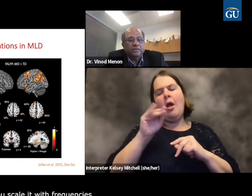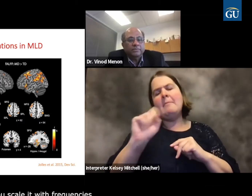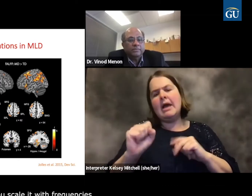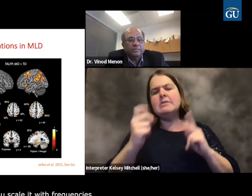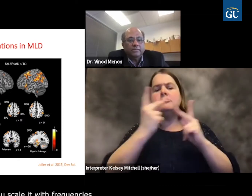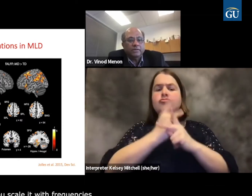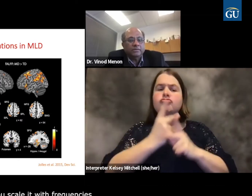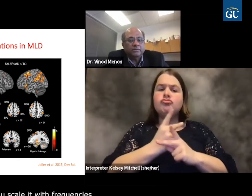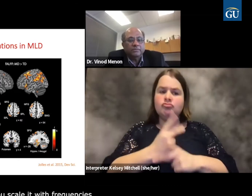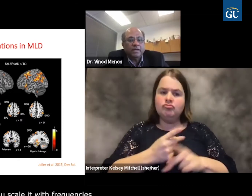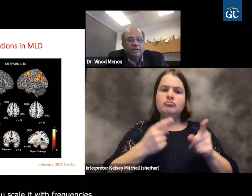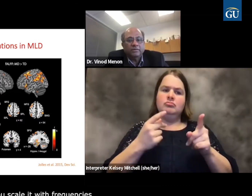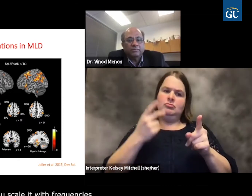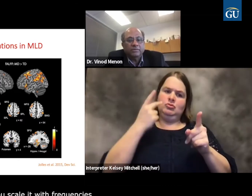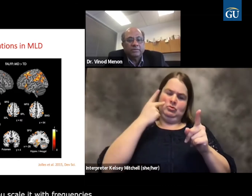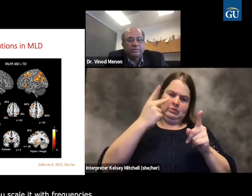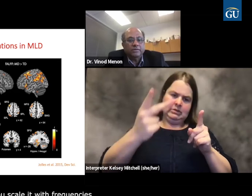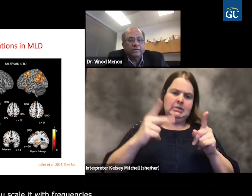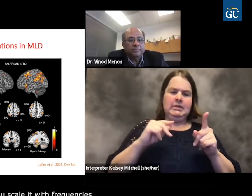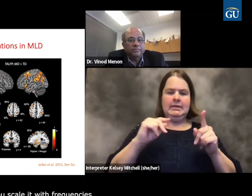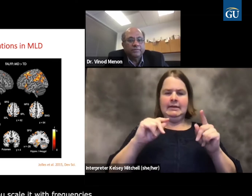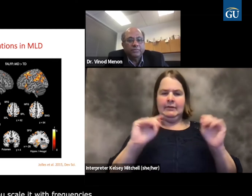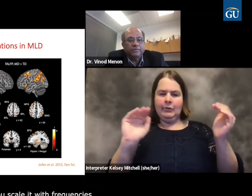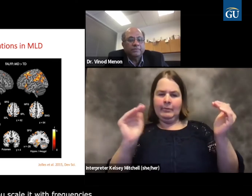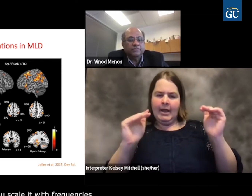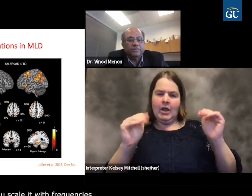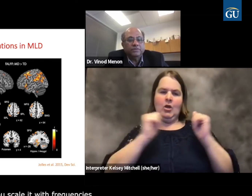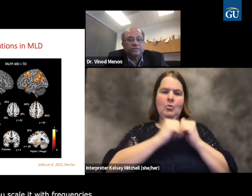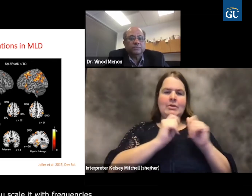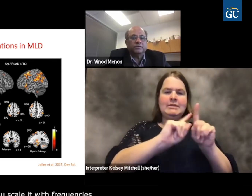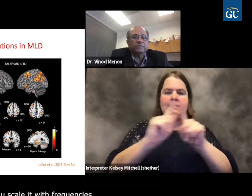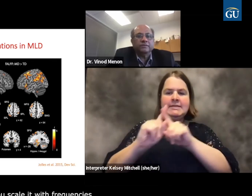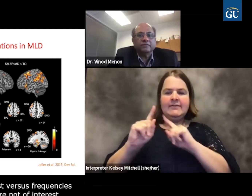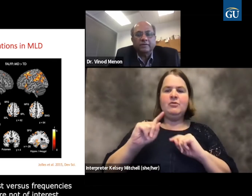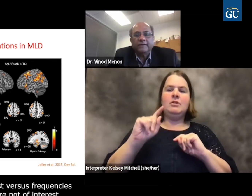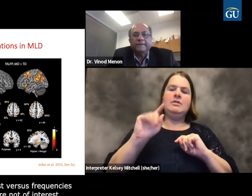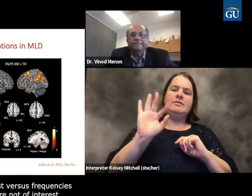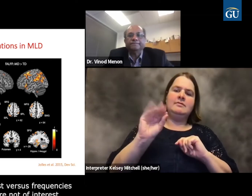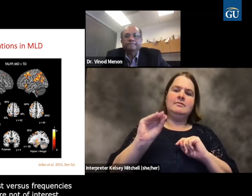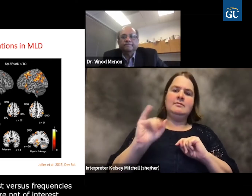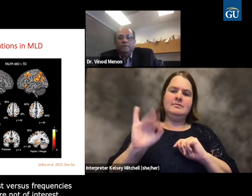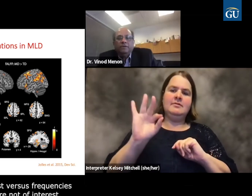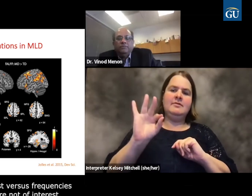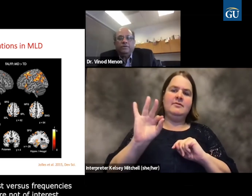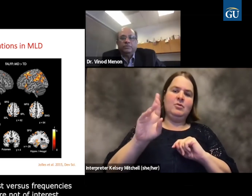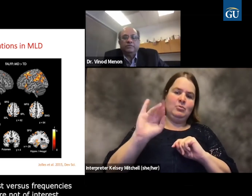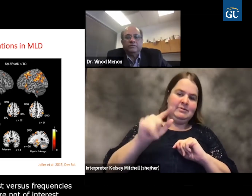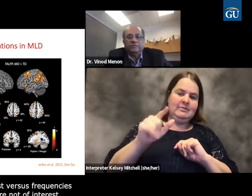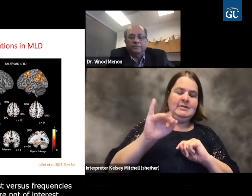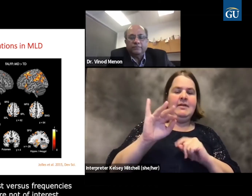and and you scale it with uh frequencies of